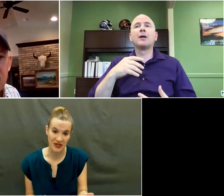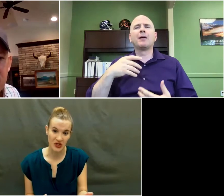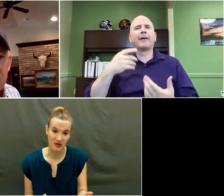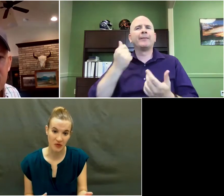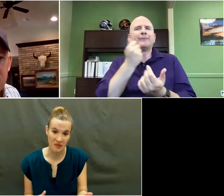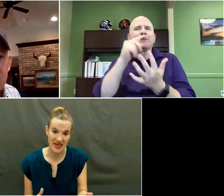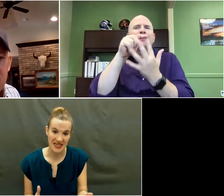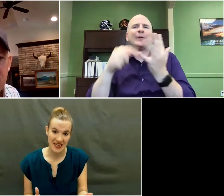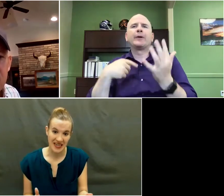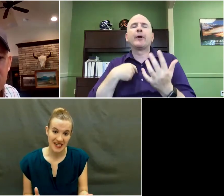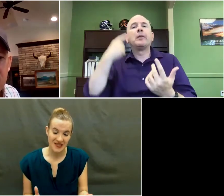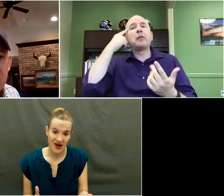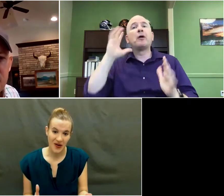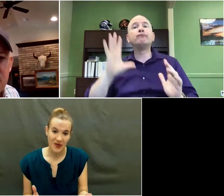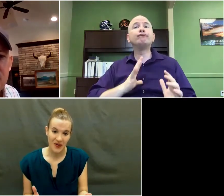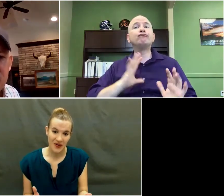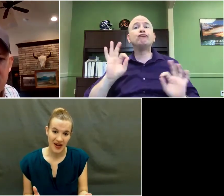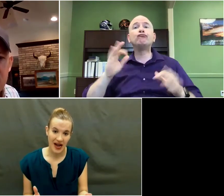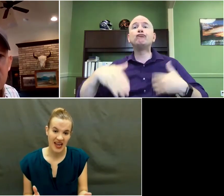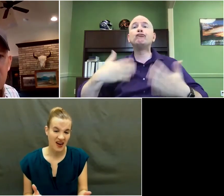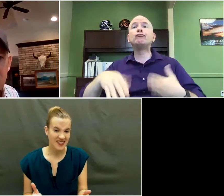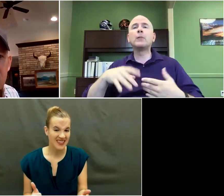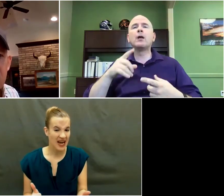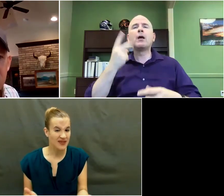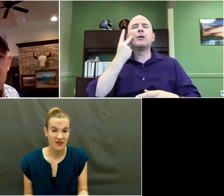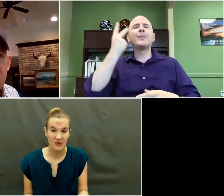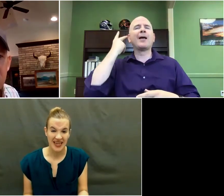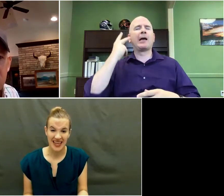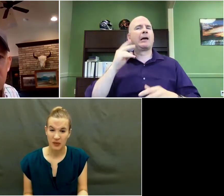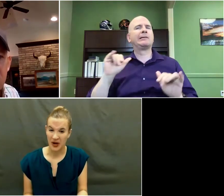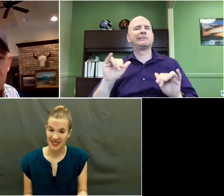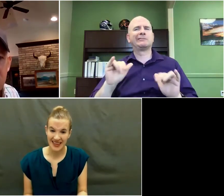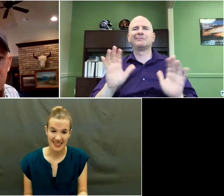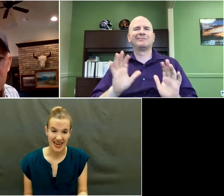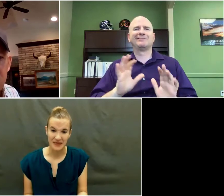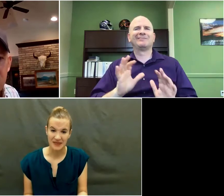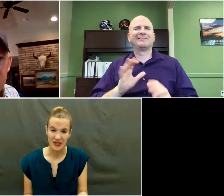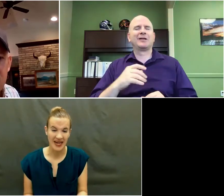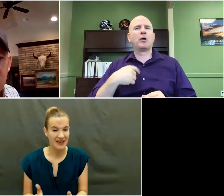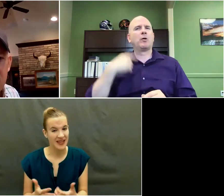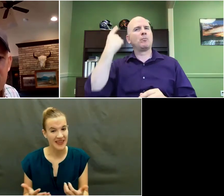interpret for me. So and honestly that was the way that it was at that time. So I didn't really think